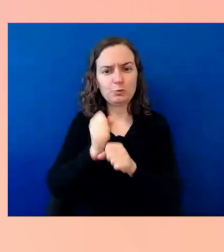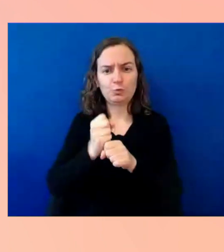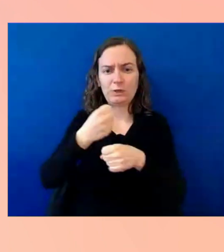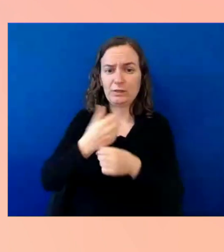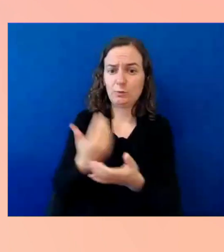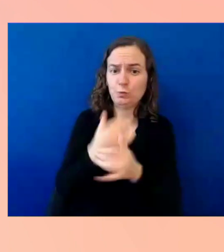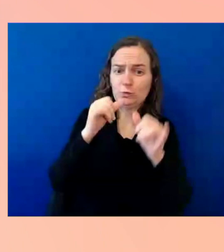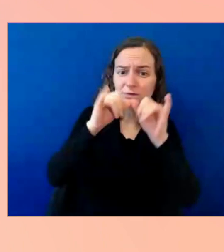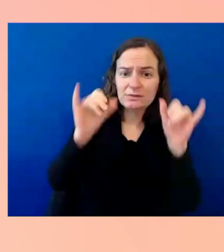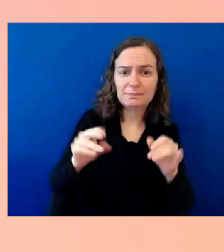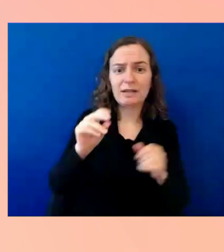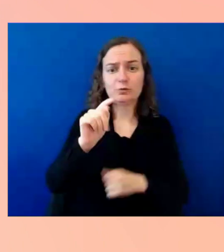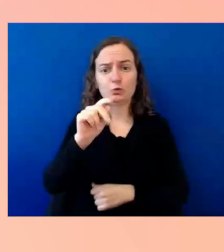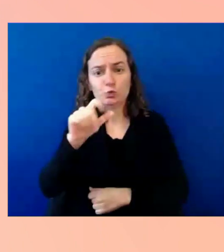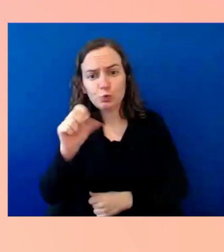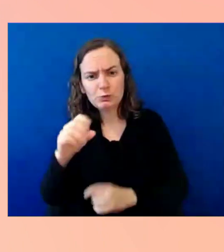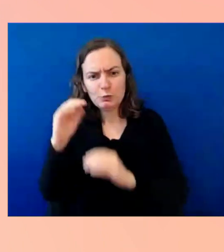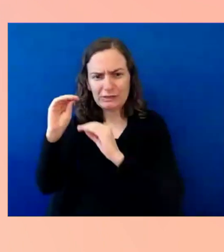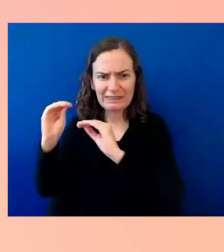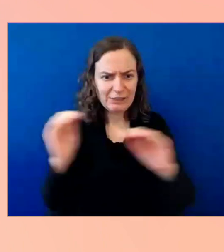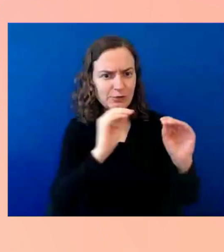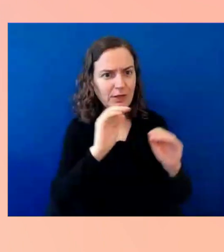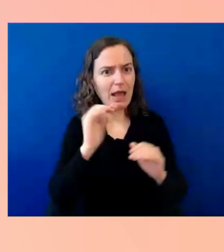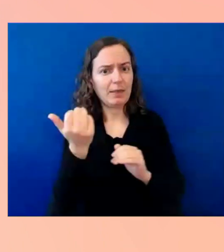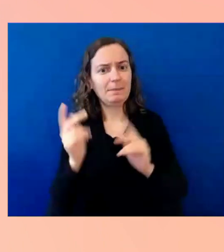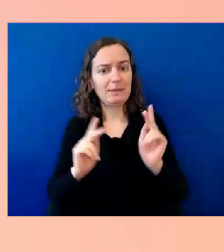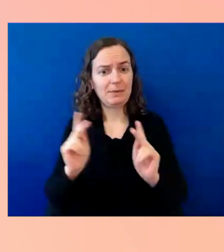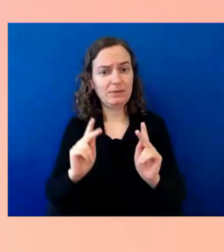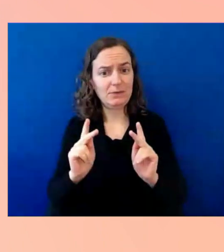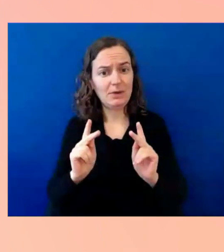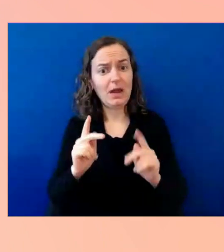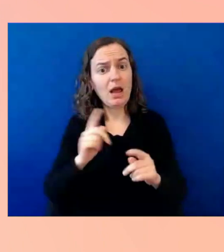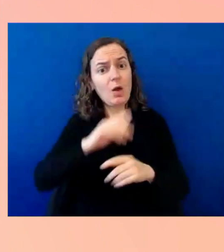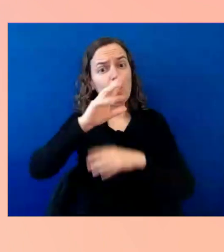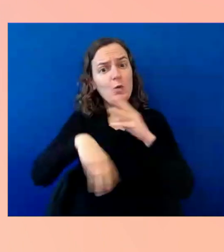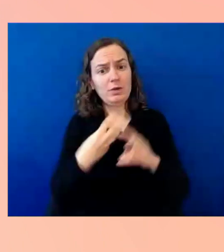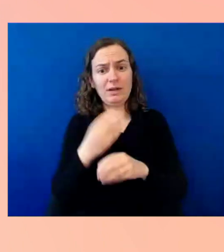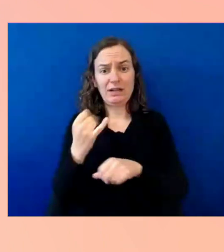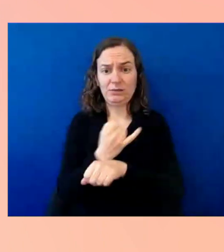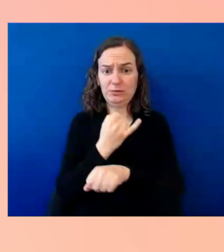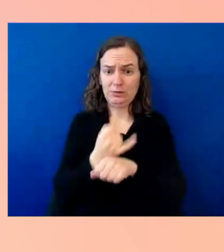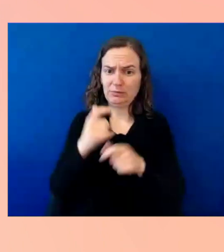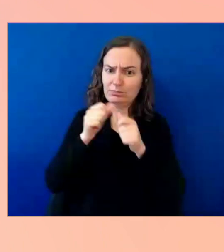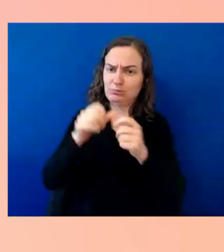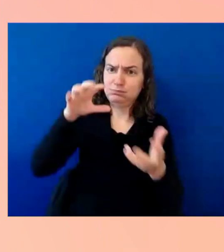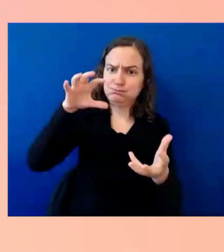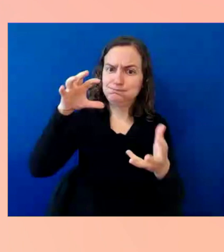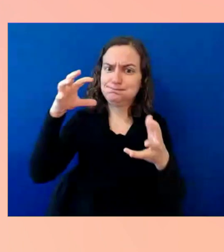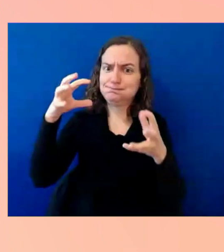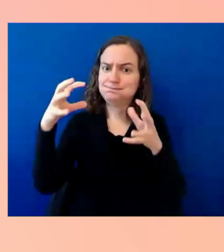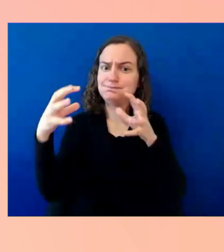As our world and our industry continue to shift, it's our responsibility to take a critical look